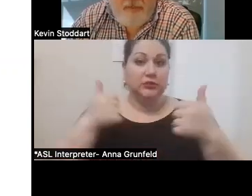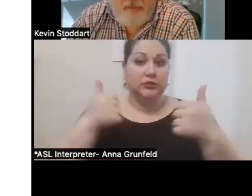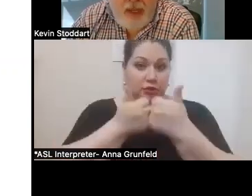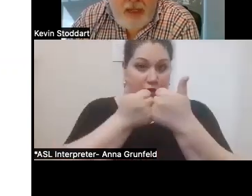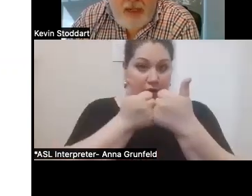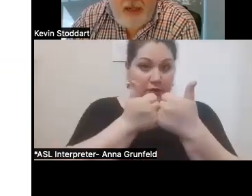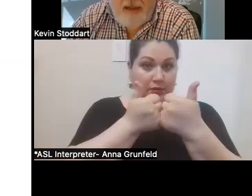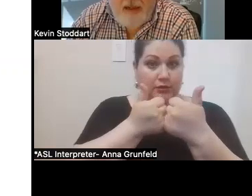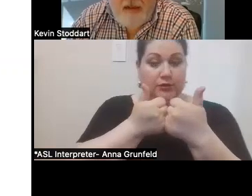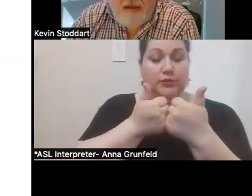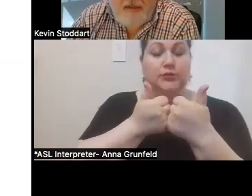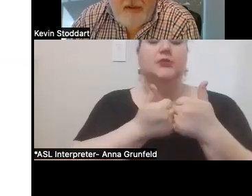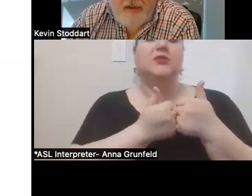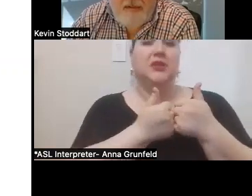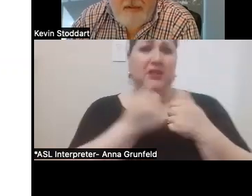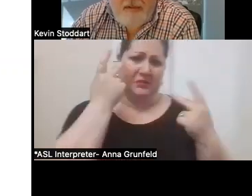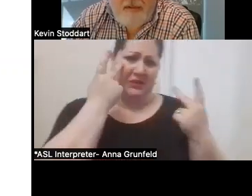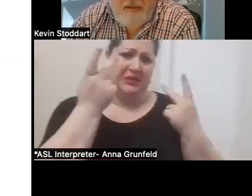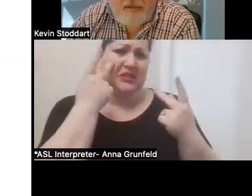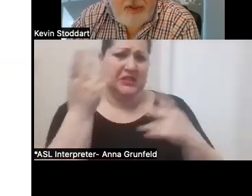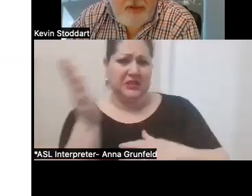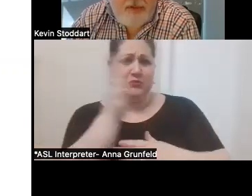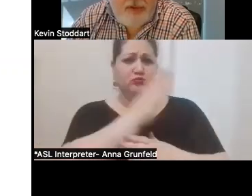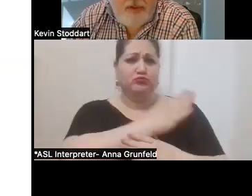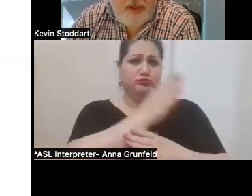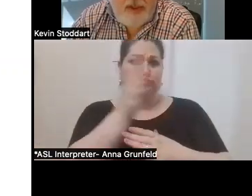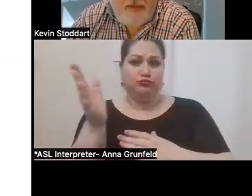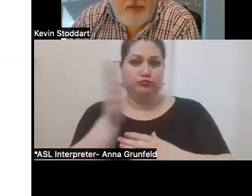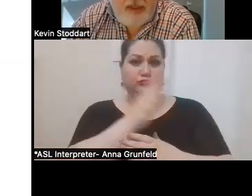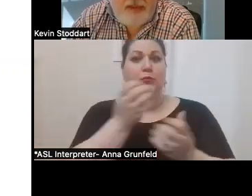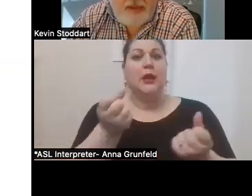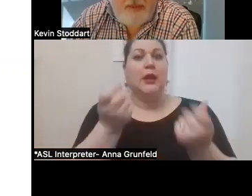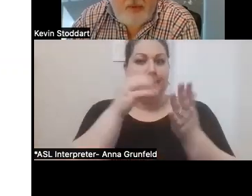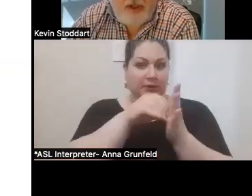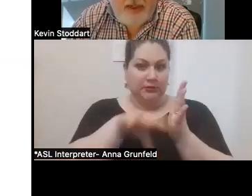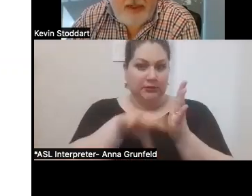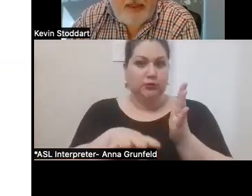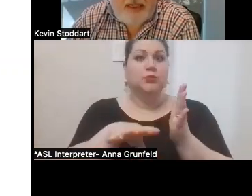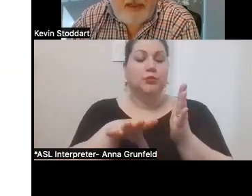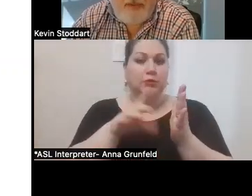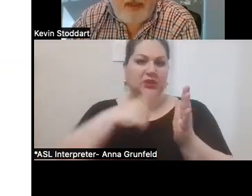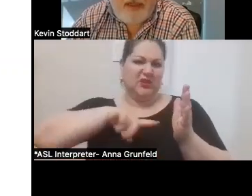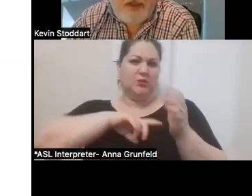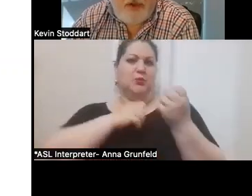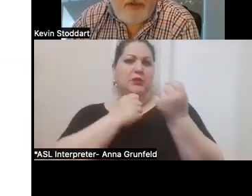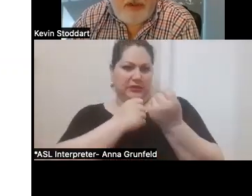many students that we support in accessibility services.